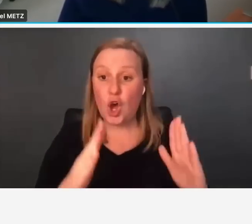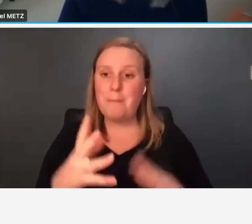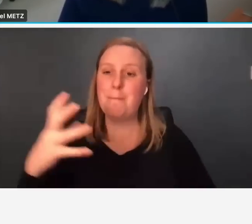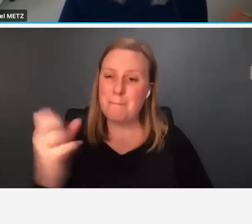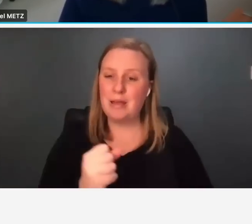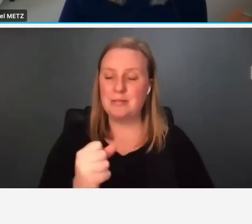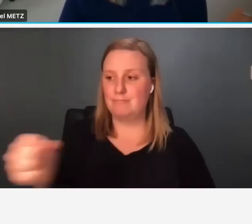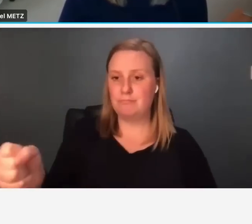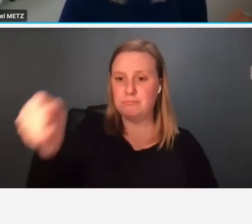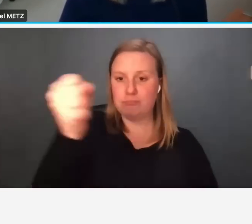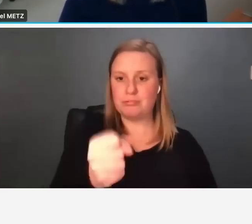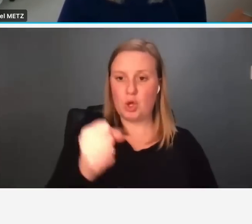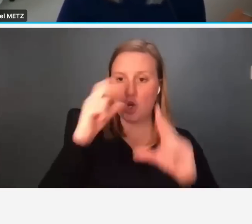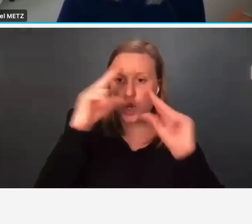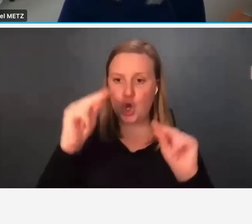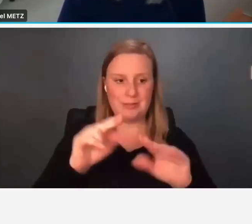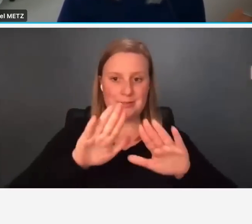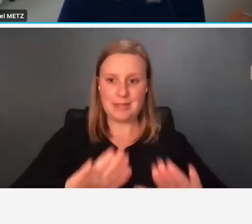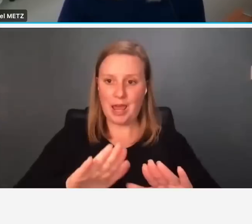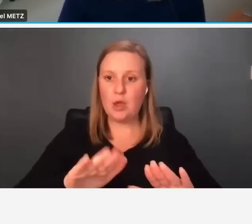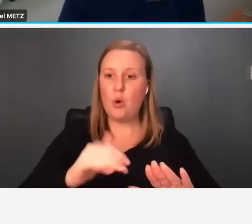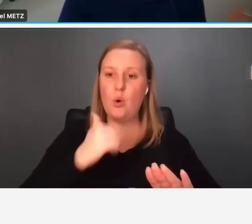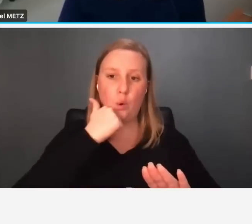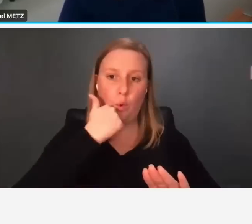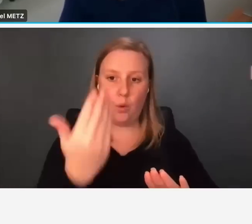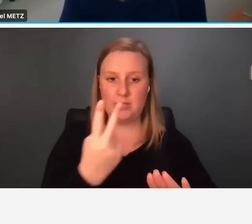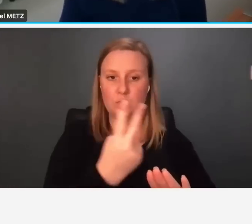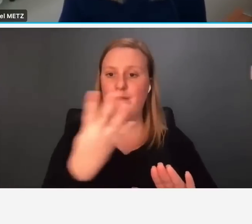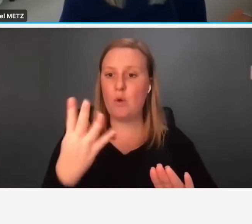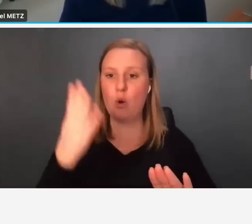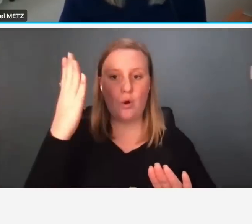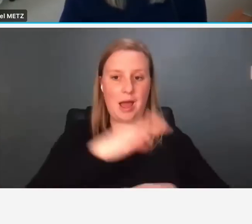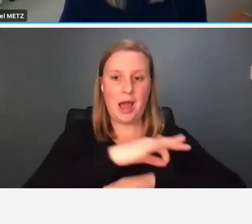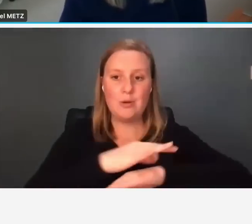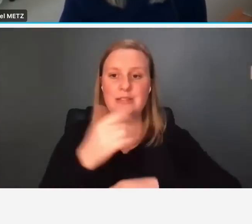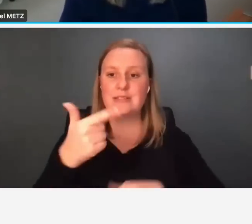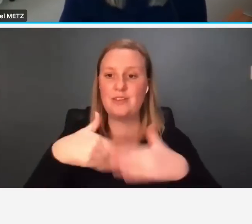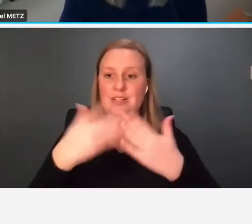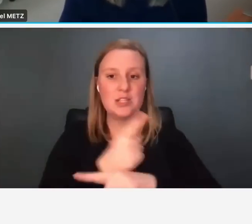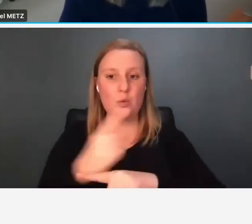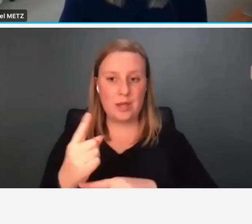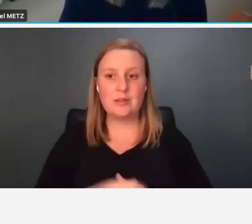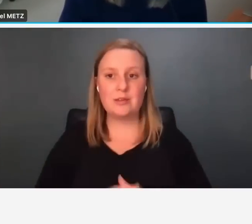on duty at all times often referred to as 24/7 nursing, a power to set a cap on the amount of